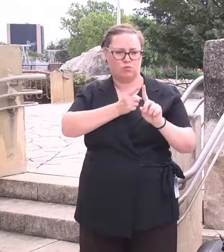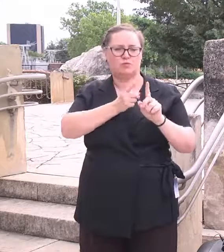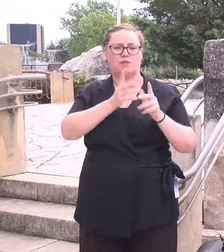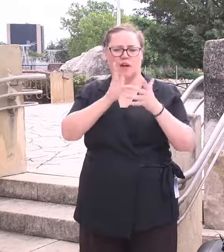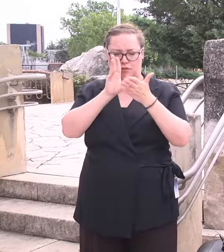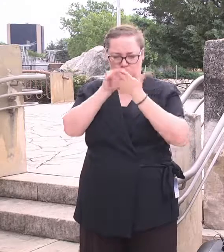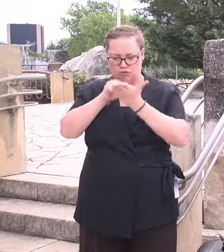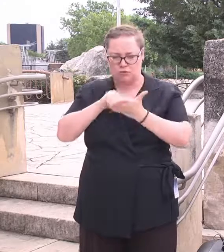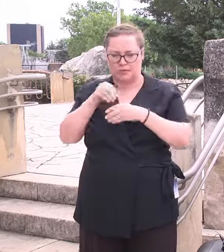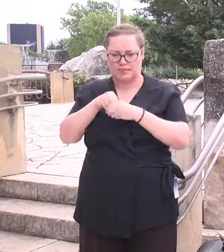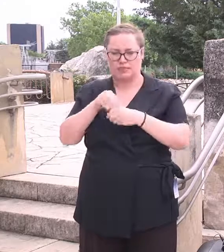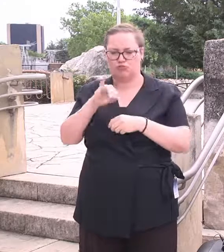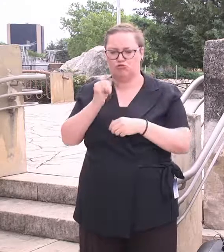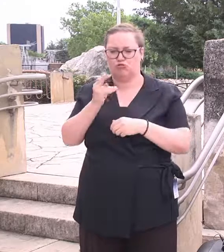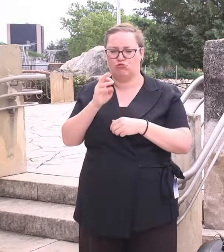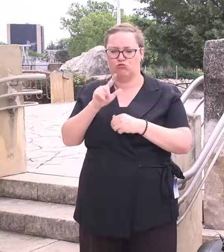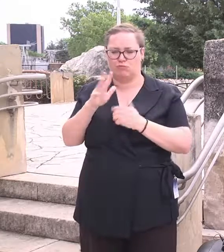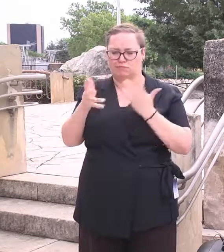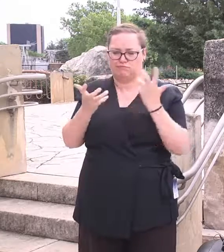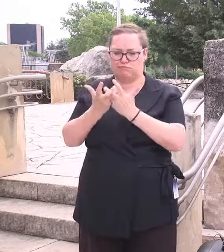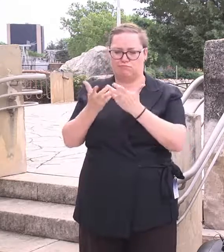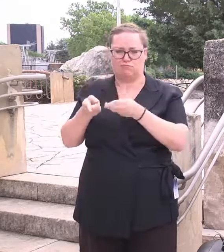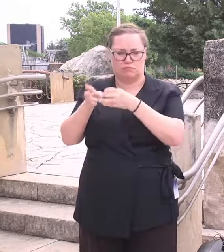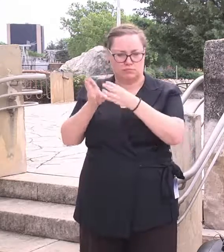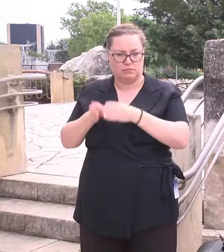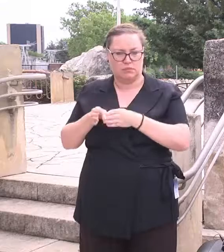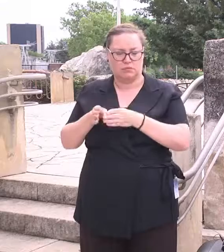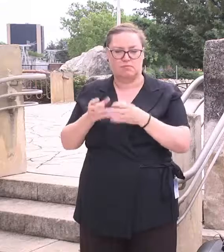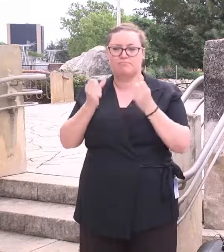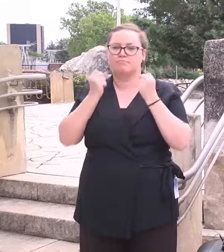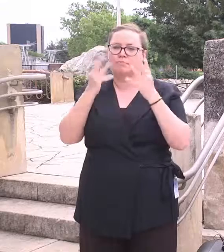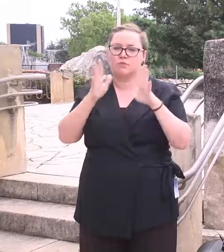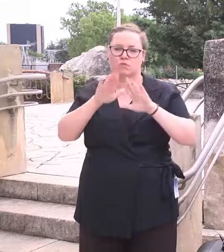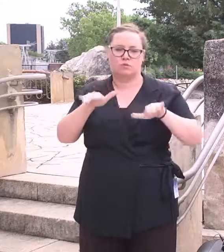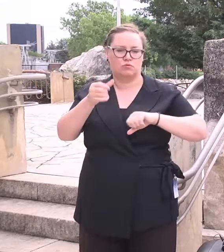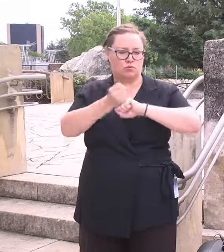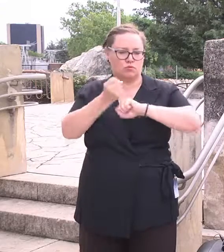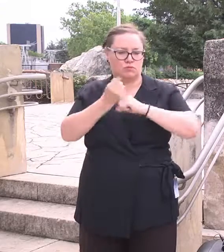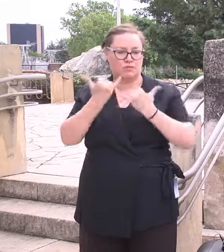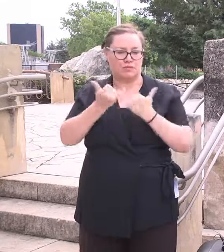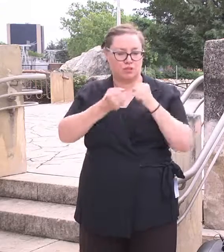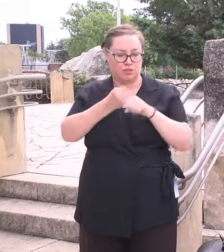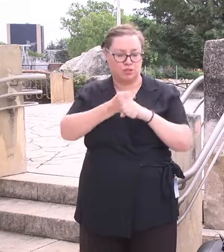we're thrilled to have seever several great priz sponsors this year including the NBC World Series